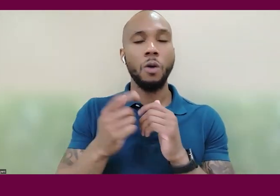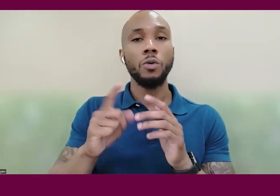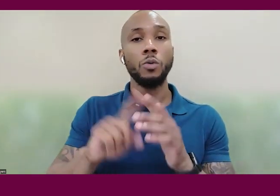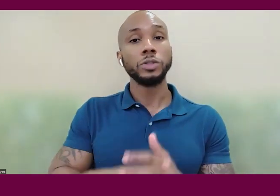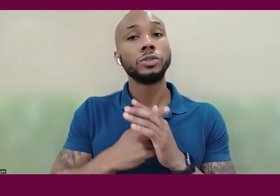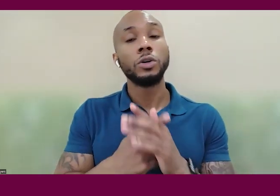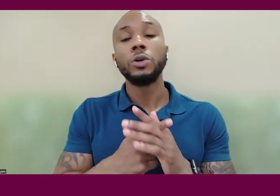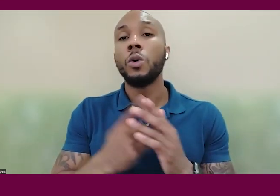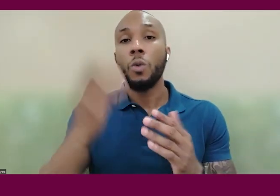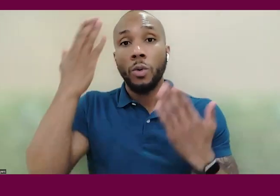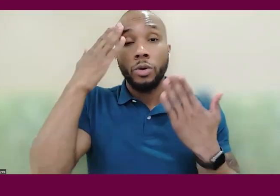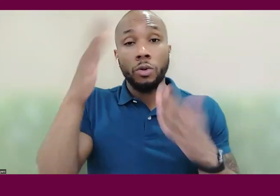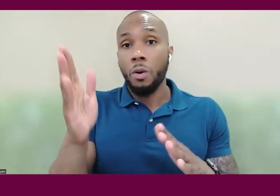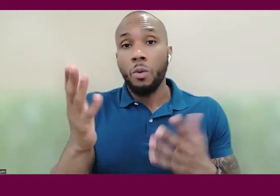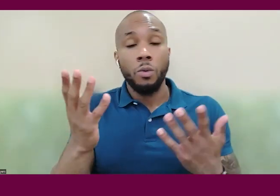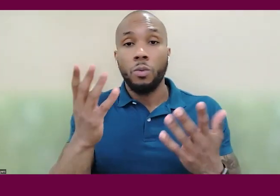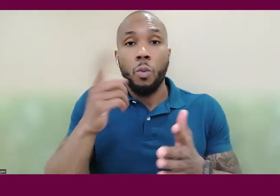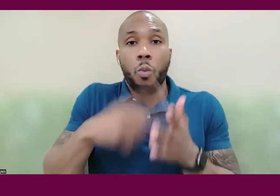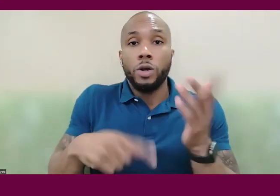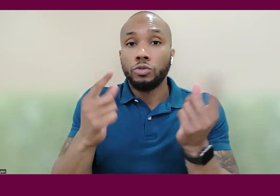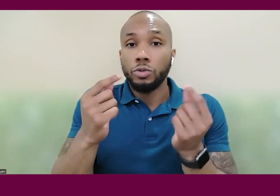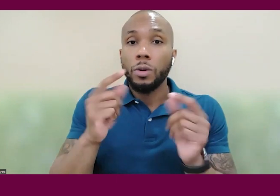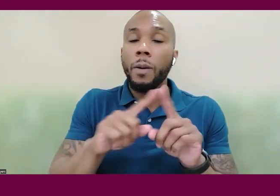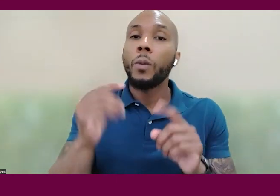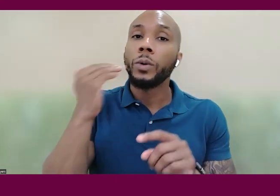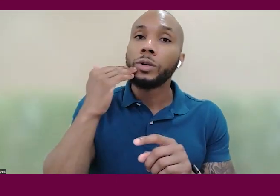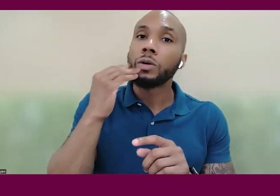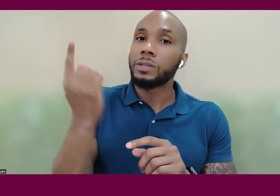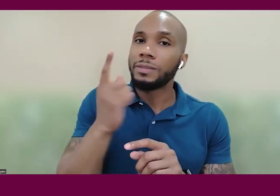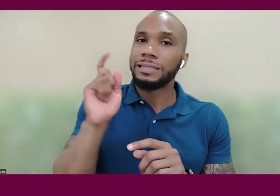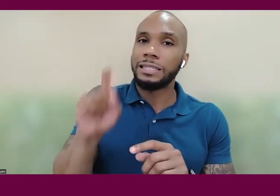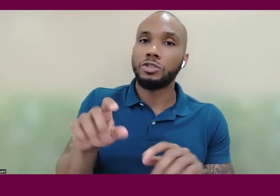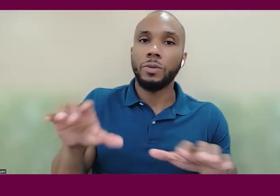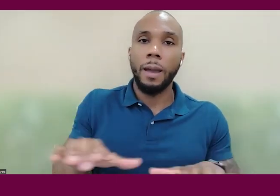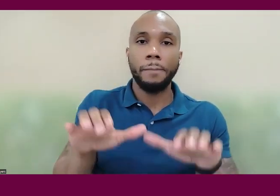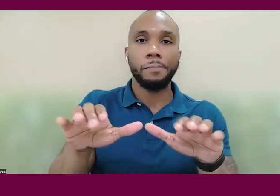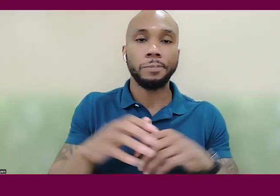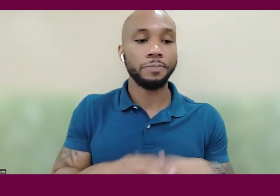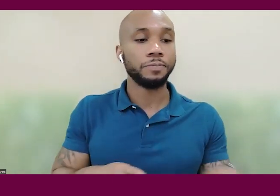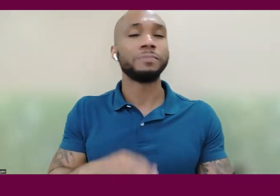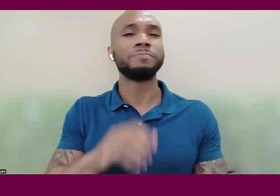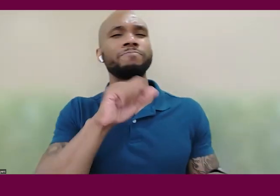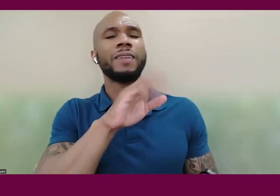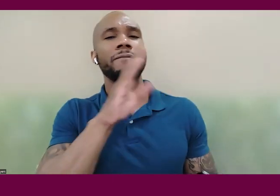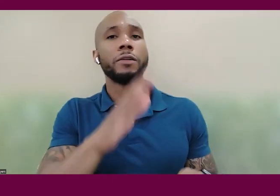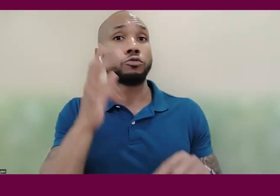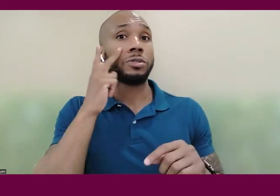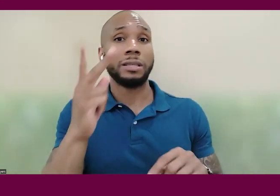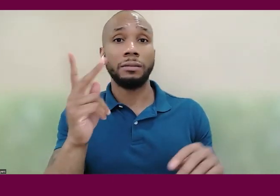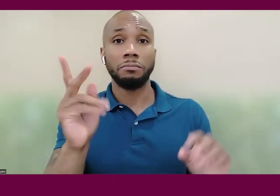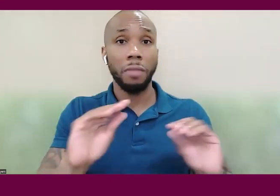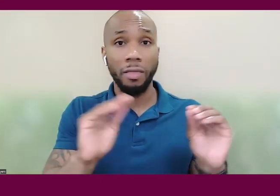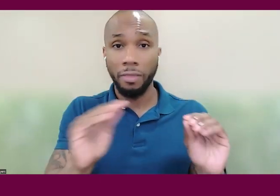We don't know what to do, but we know something needs to be done. Ashley Inkumsah: I'd never seen anything like that before the